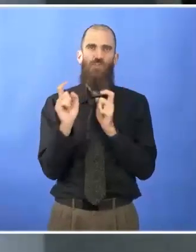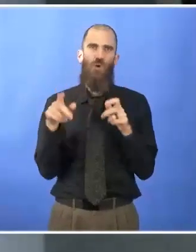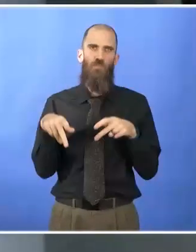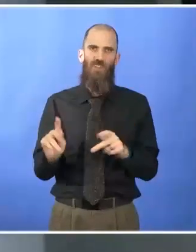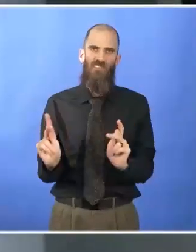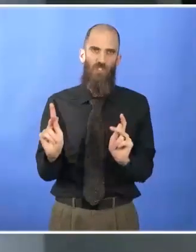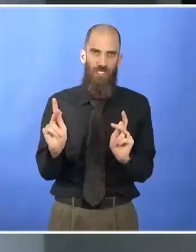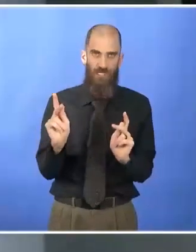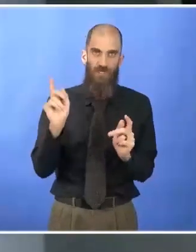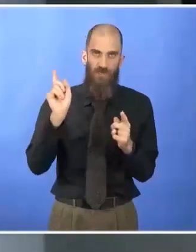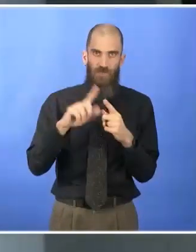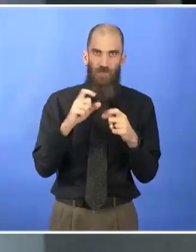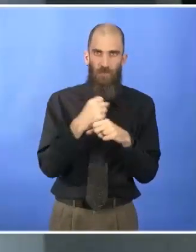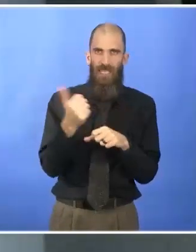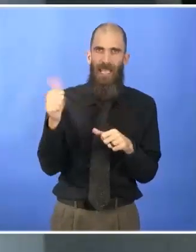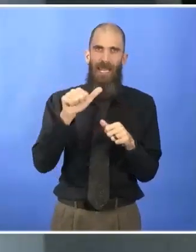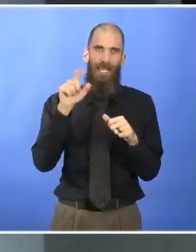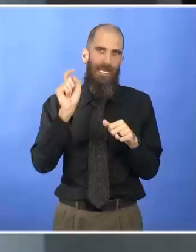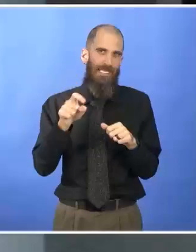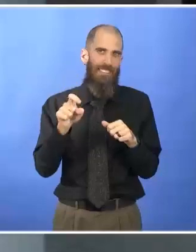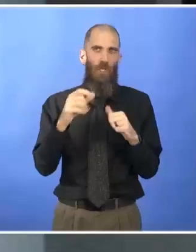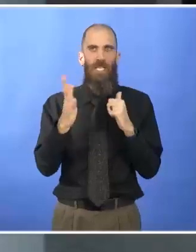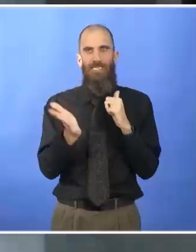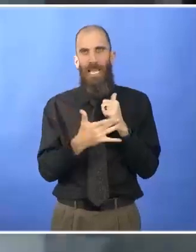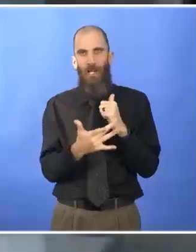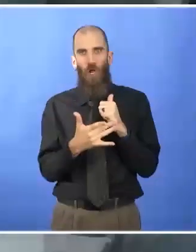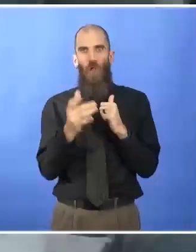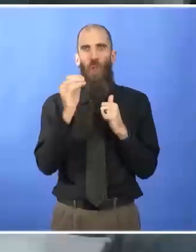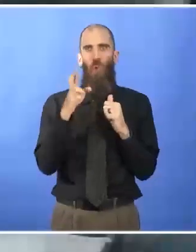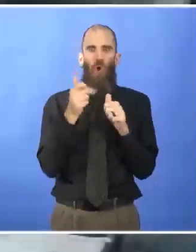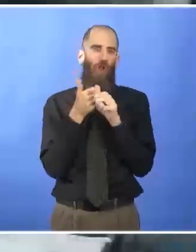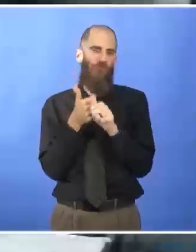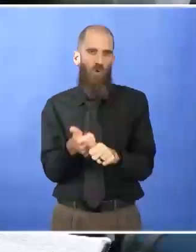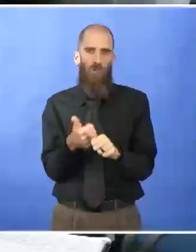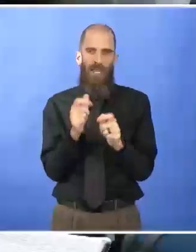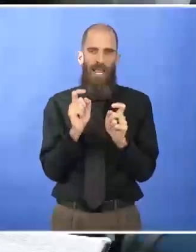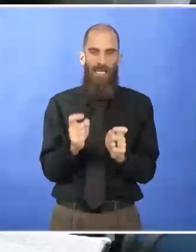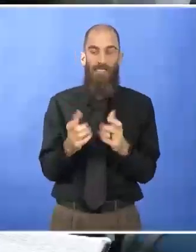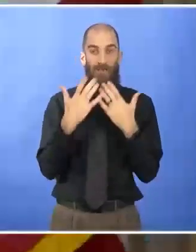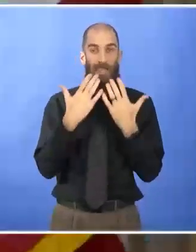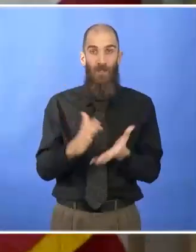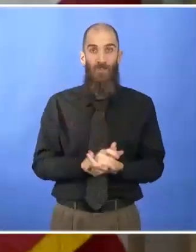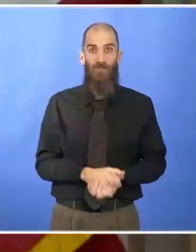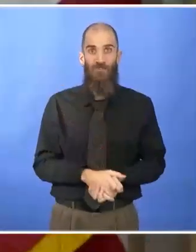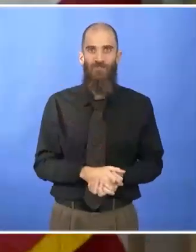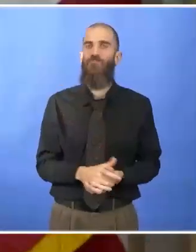THANK YOU. CHAIRWOMAN ROSENWORCEL: THANK YOU. WE WILL HEAR COMMENTS FROM THE